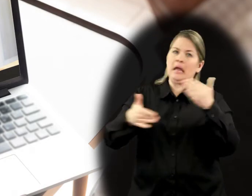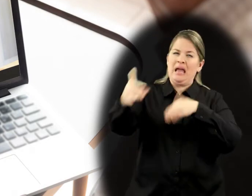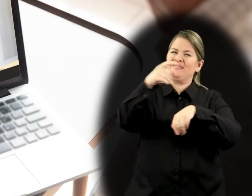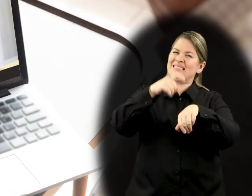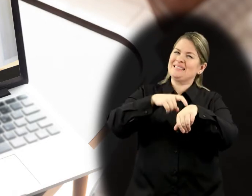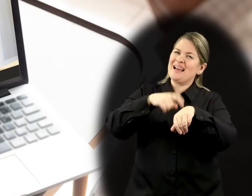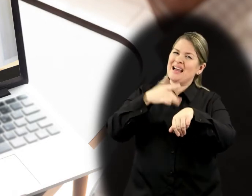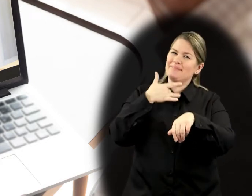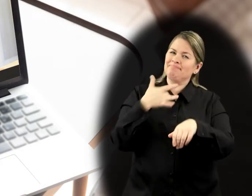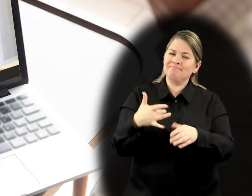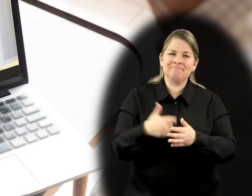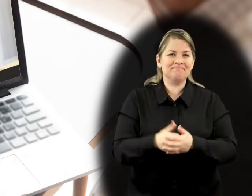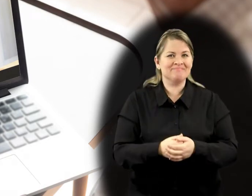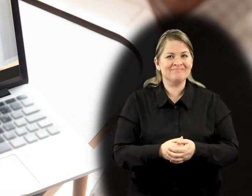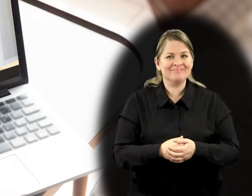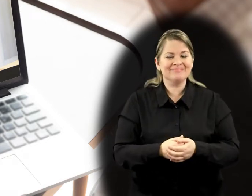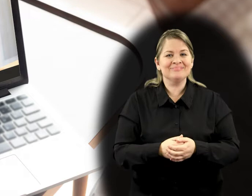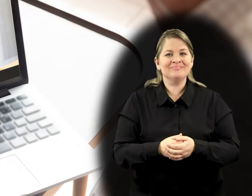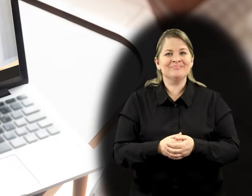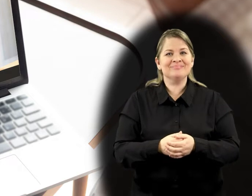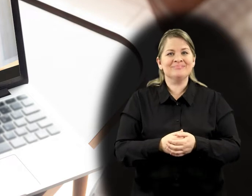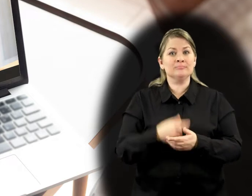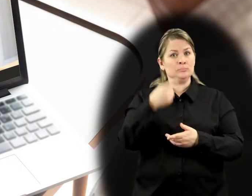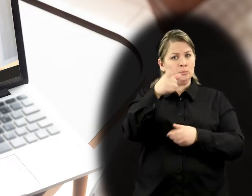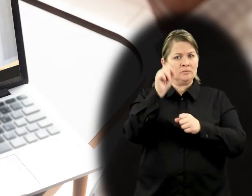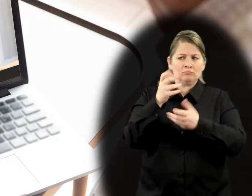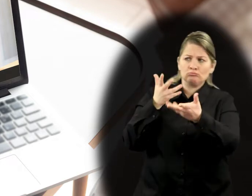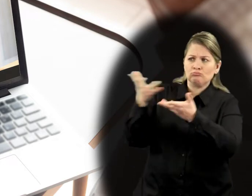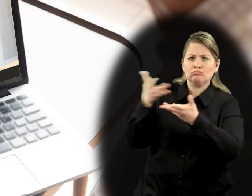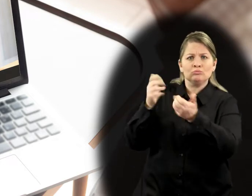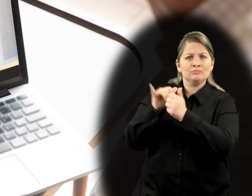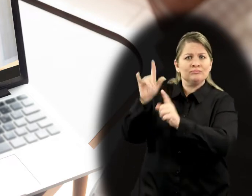because many services need to be scheduled in advance.